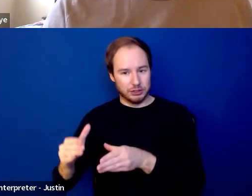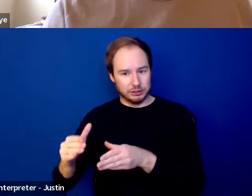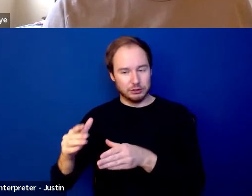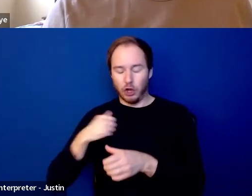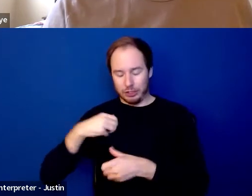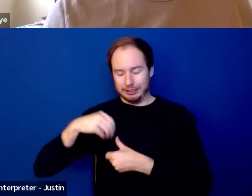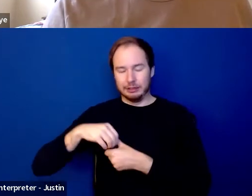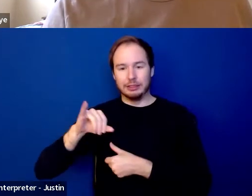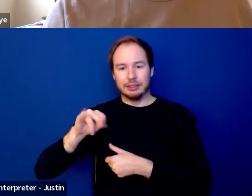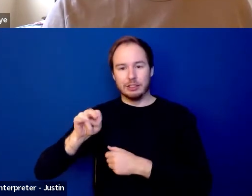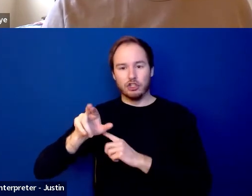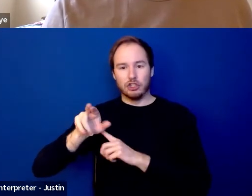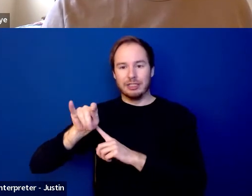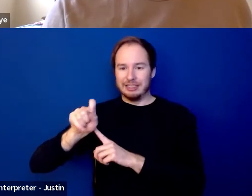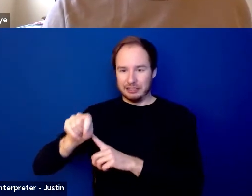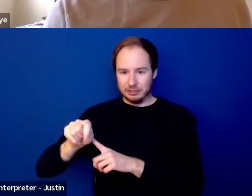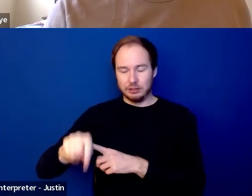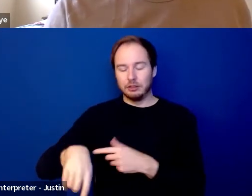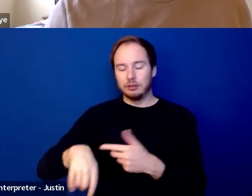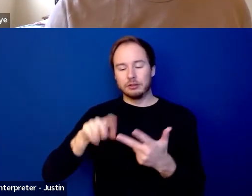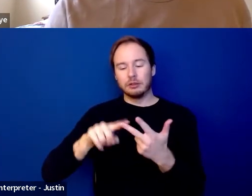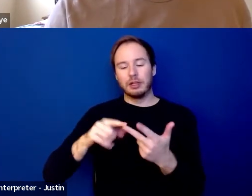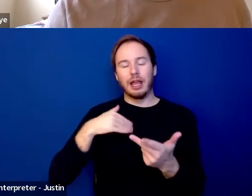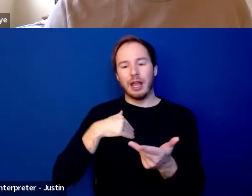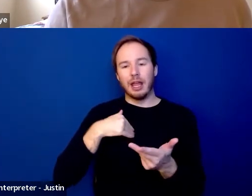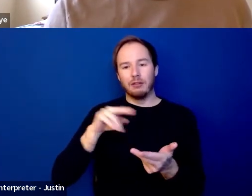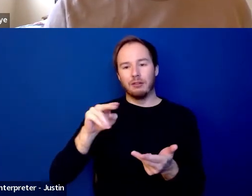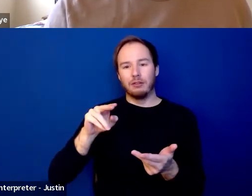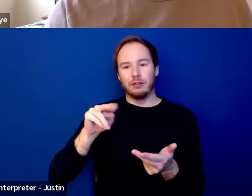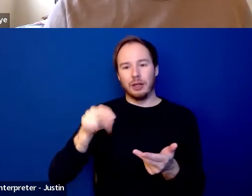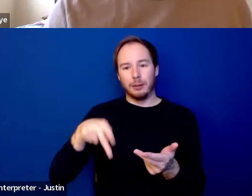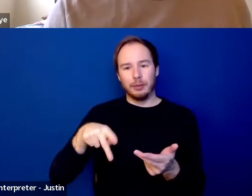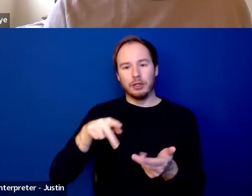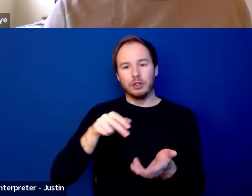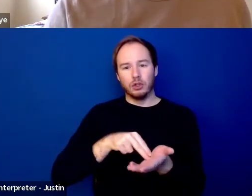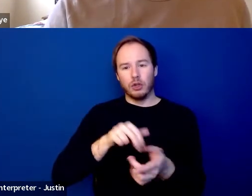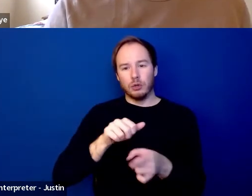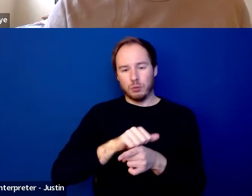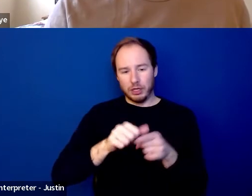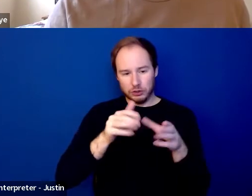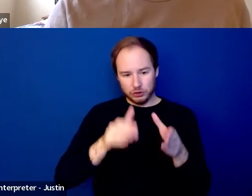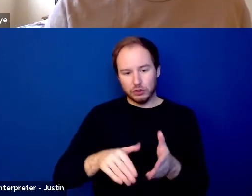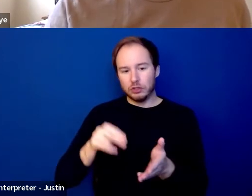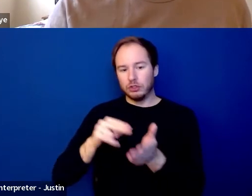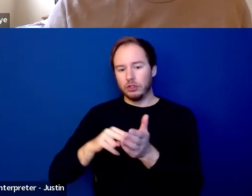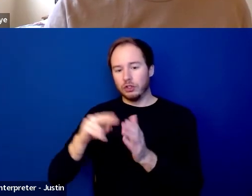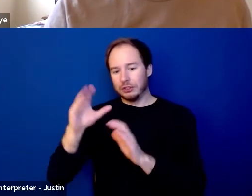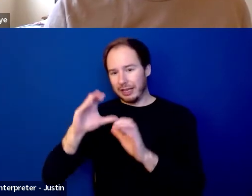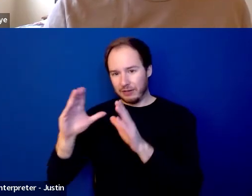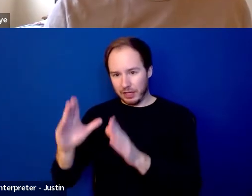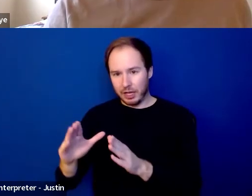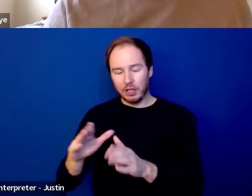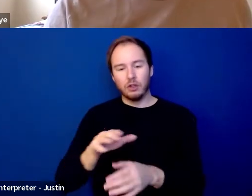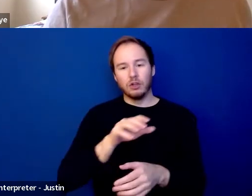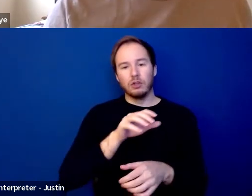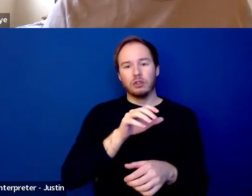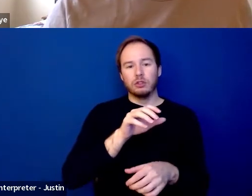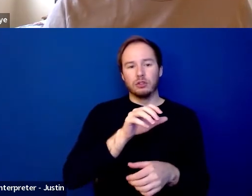We have a nurse practitioner, a nurse navigator, a social worker and a